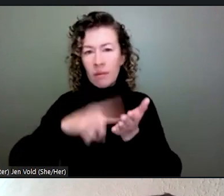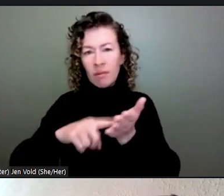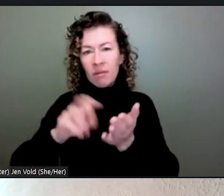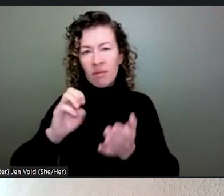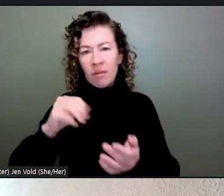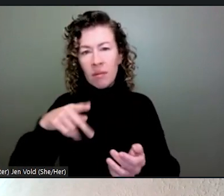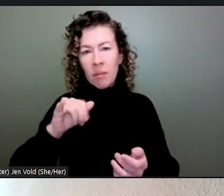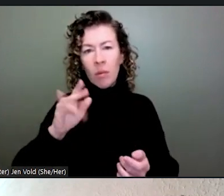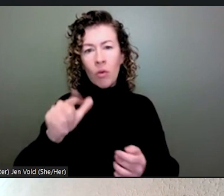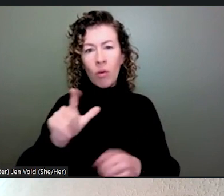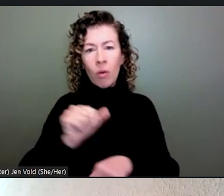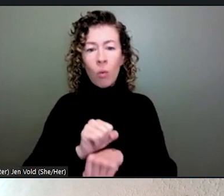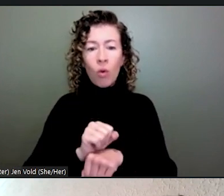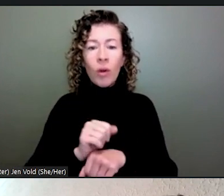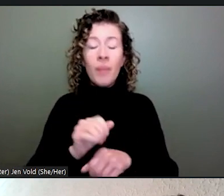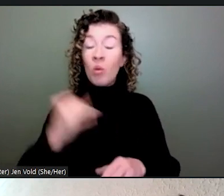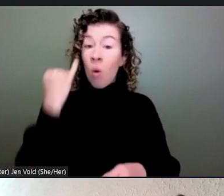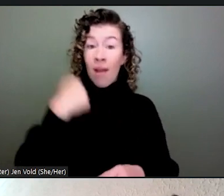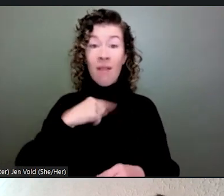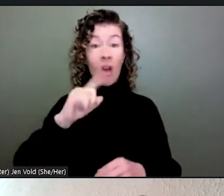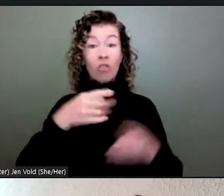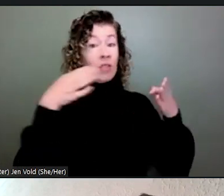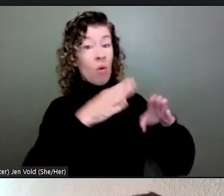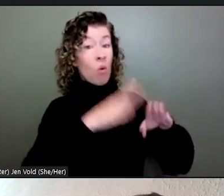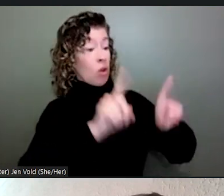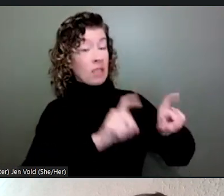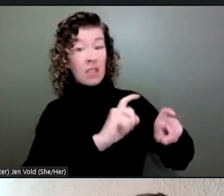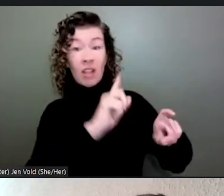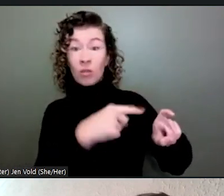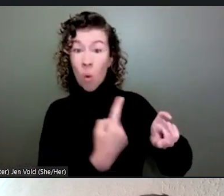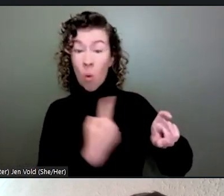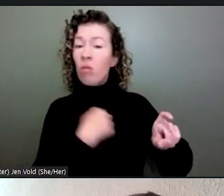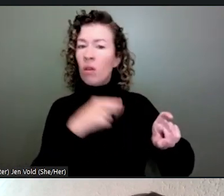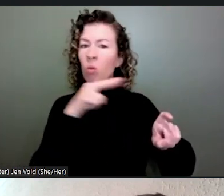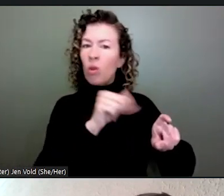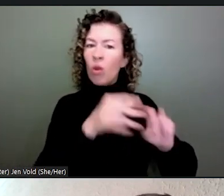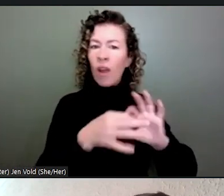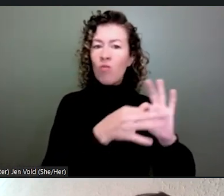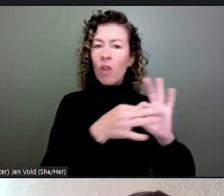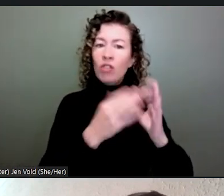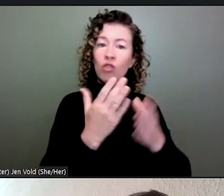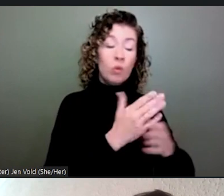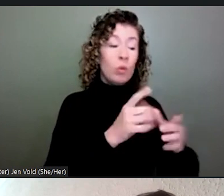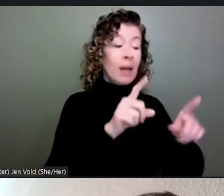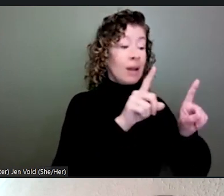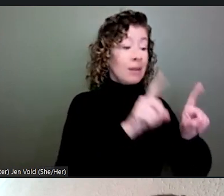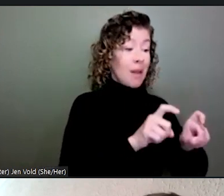Citizenship--so if I only focus on tests, we really we're only really looking at kind of the relationship between a test taker and a test.